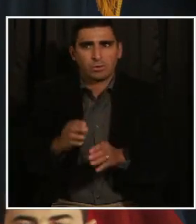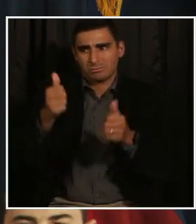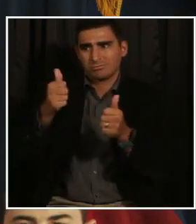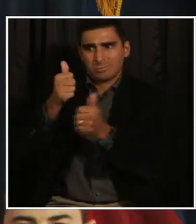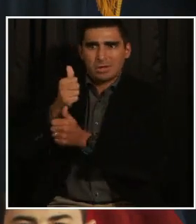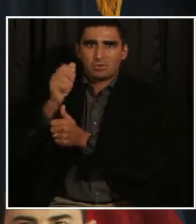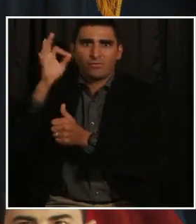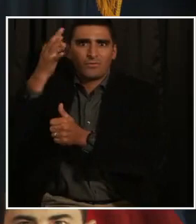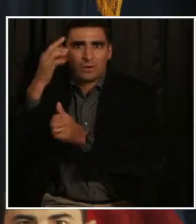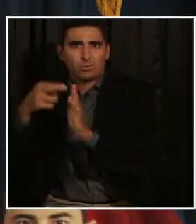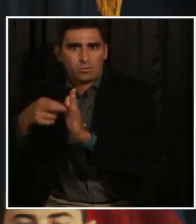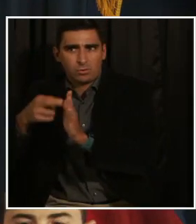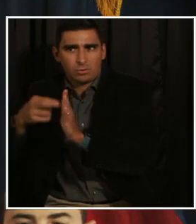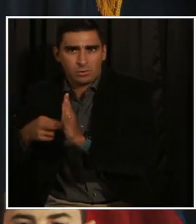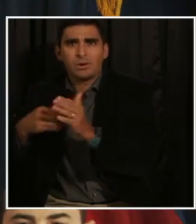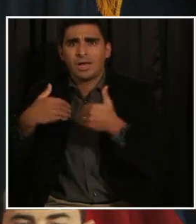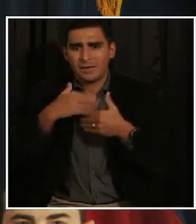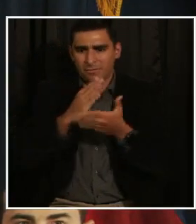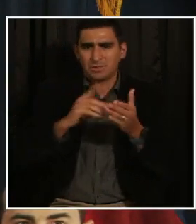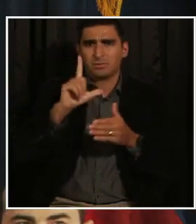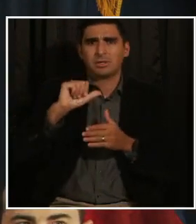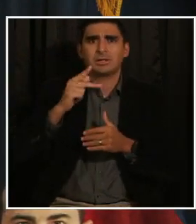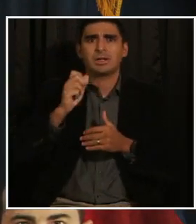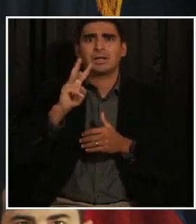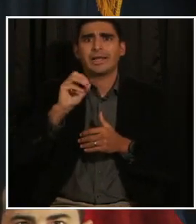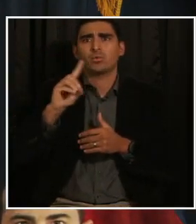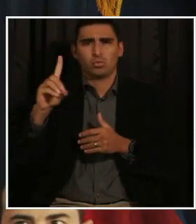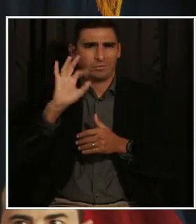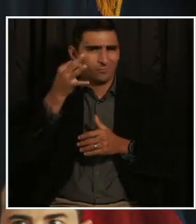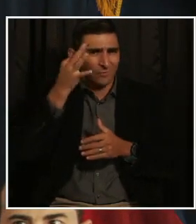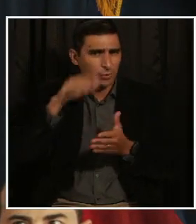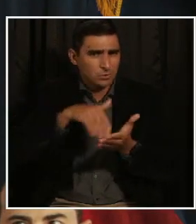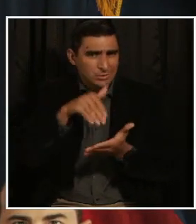lakewood of course at the federal center but also many other parts of our state including members of